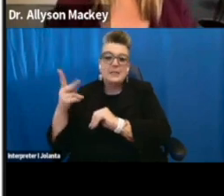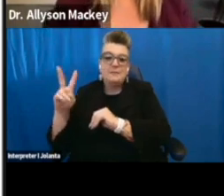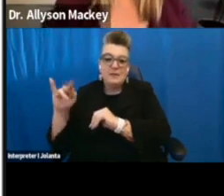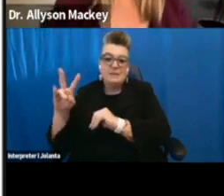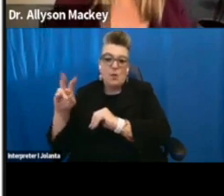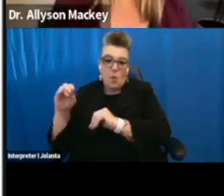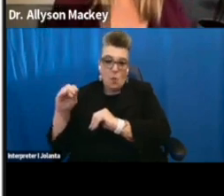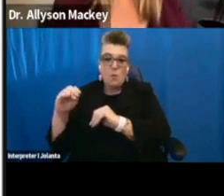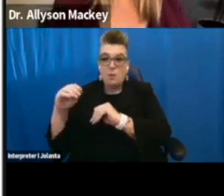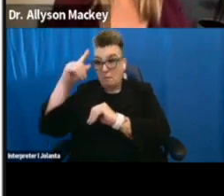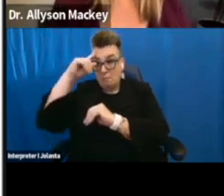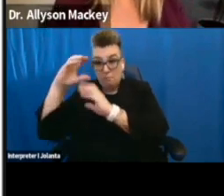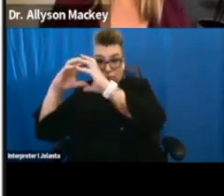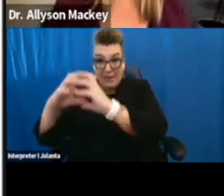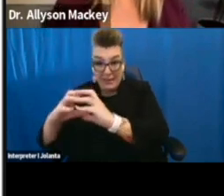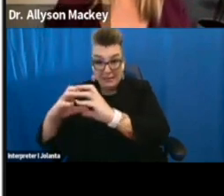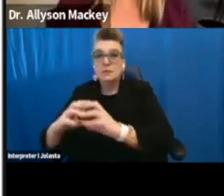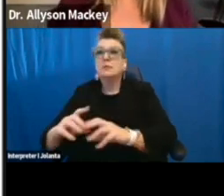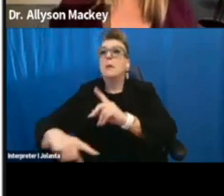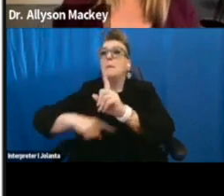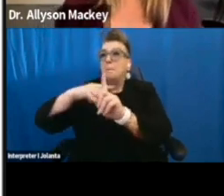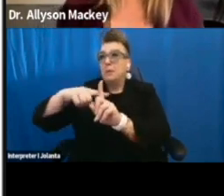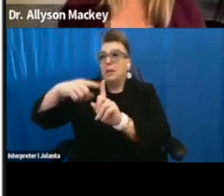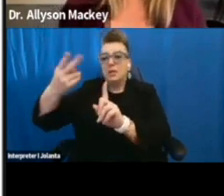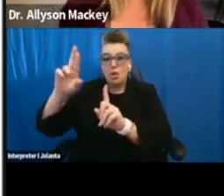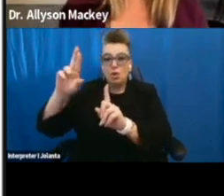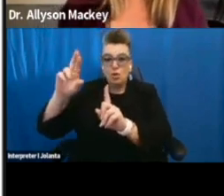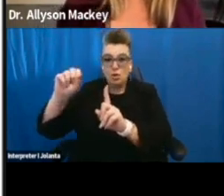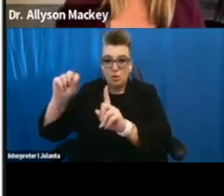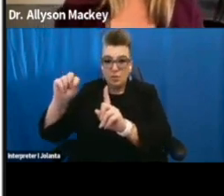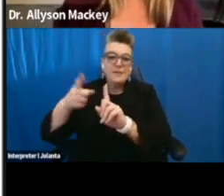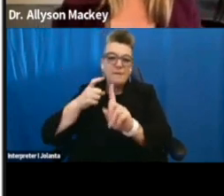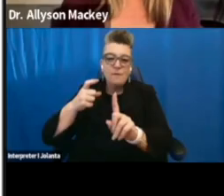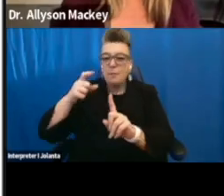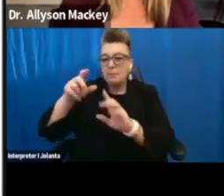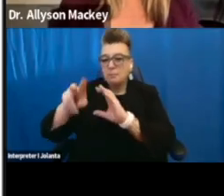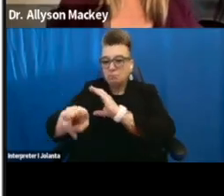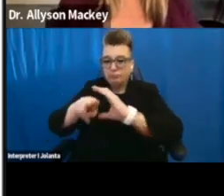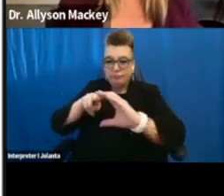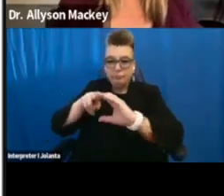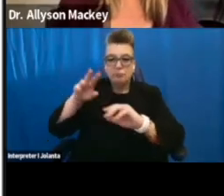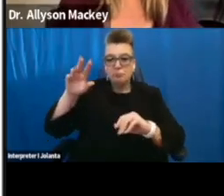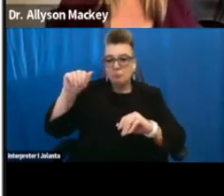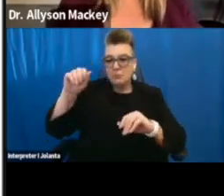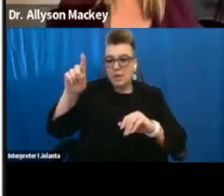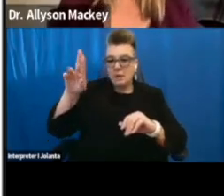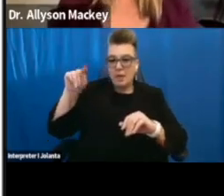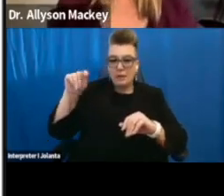and Hurst exponent from adult fMRI right you'll notice that the Hurst exponent is